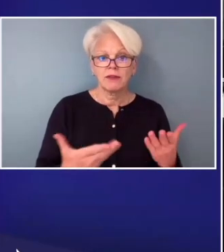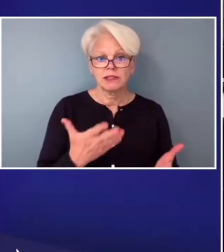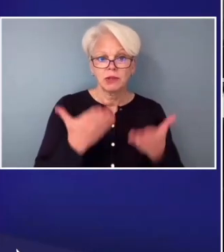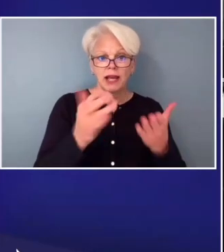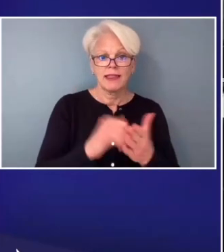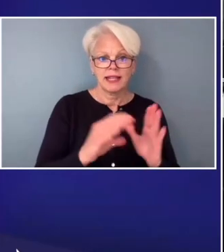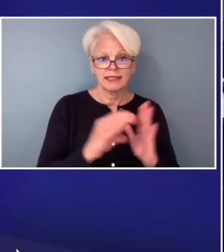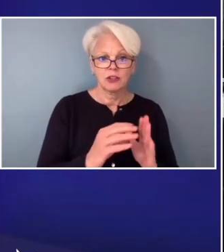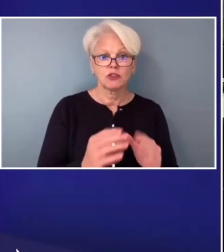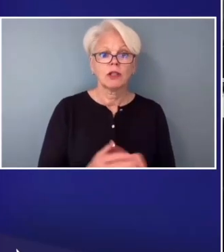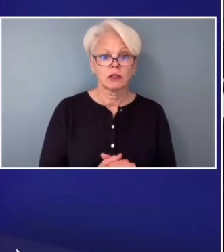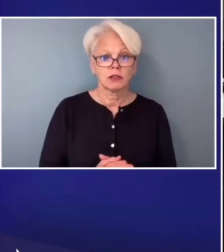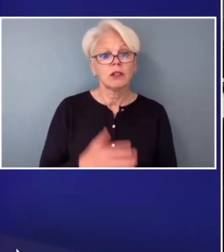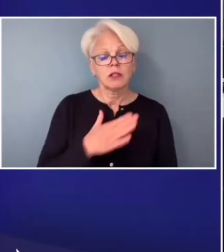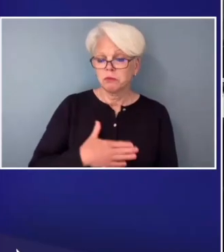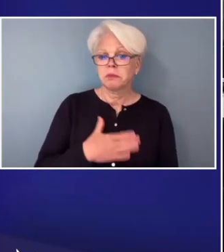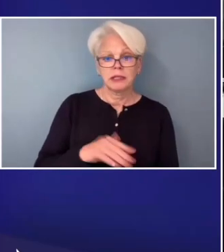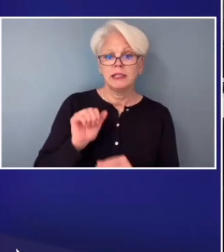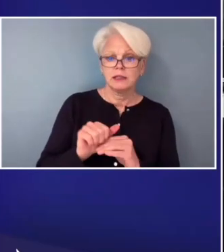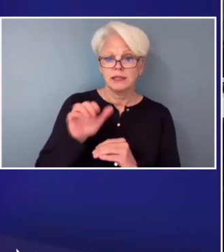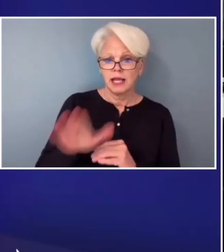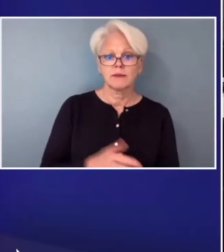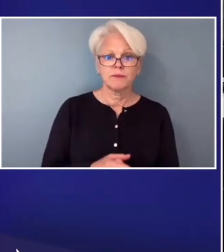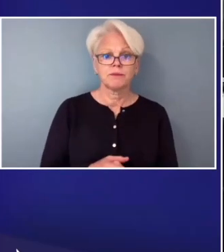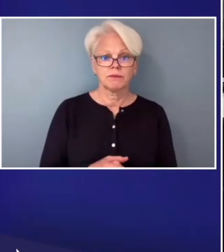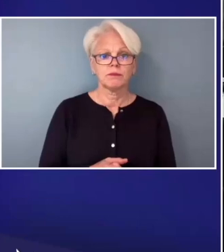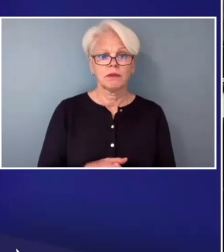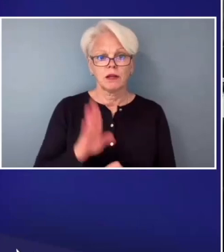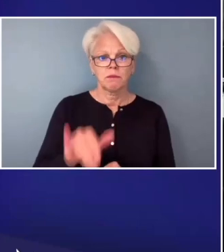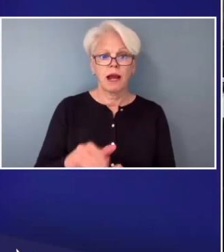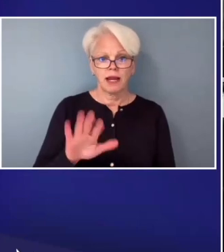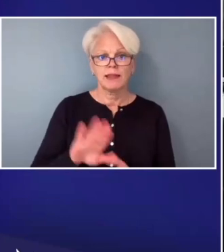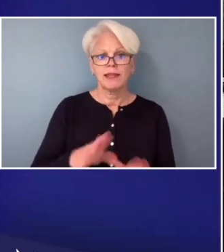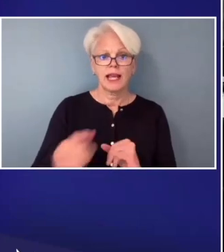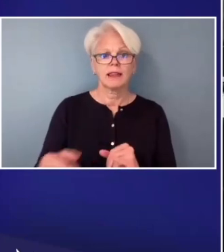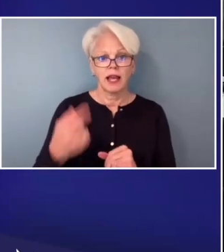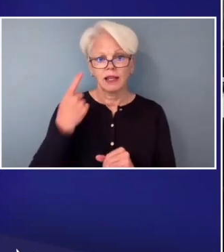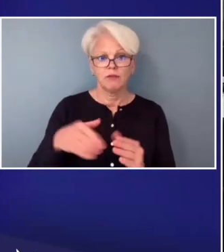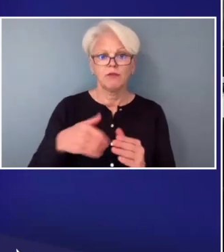Okay, yeah, please please get them in by the deadline for the next round. Thank you.